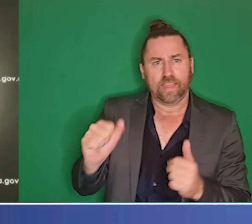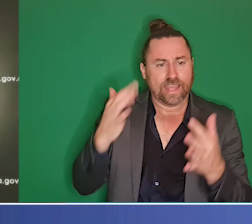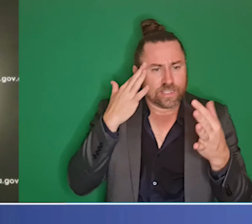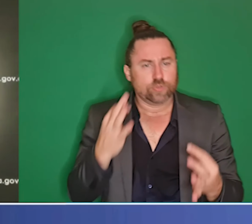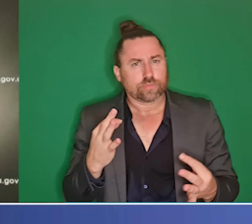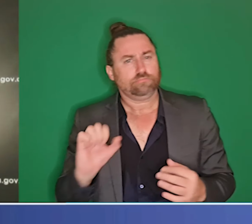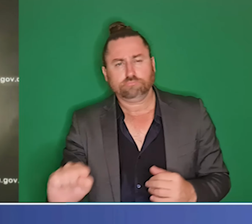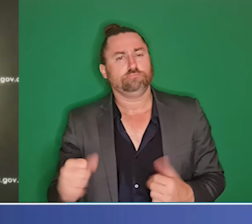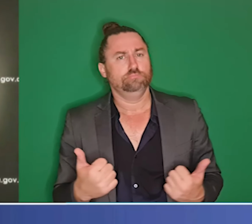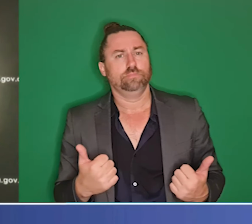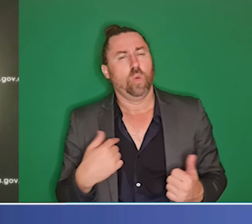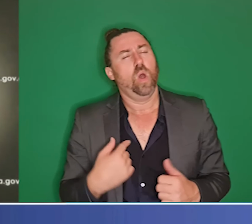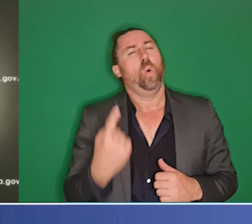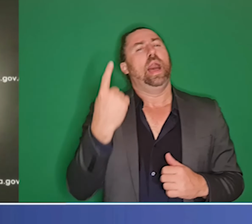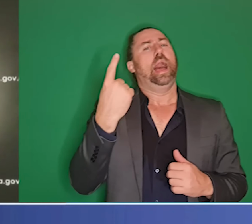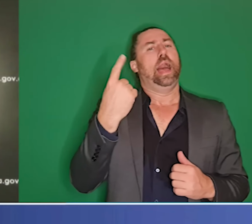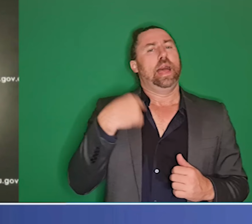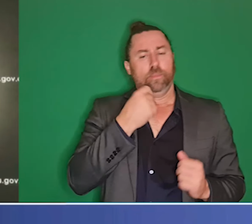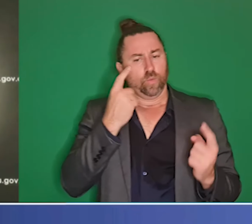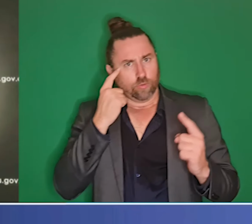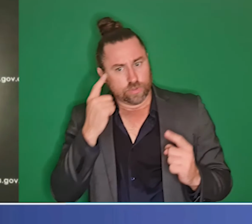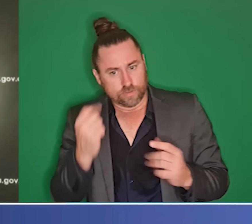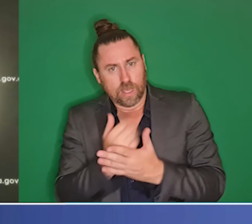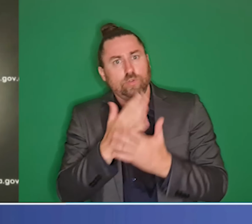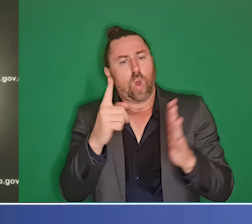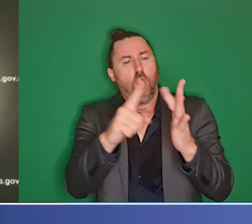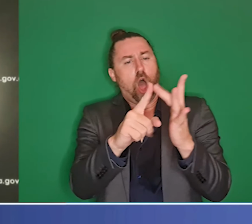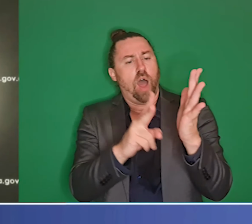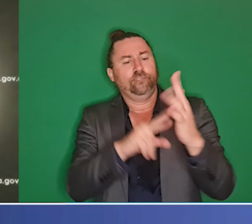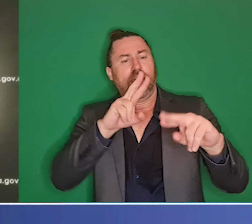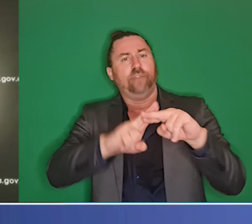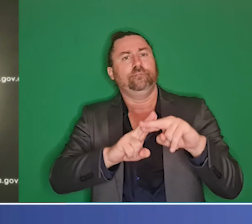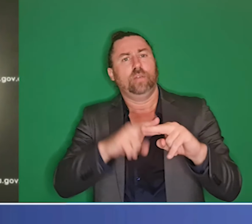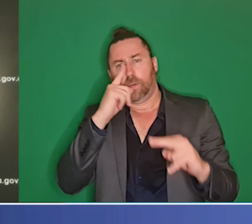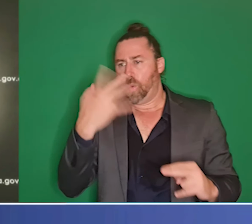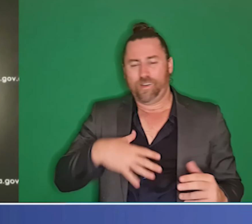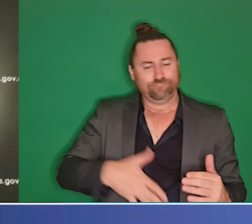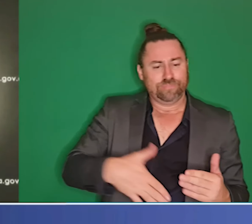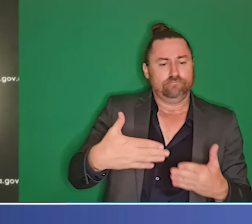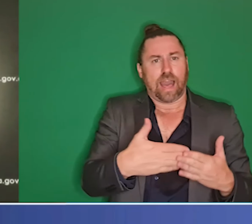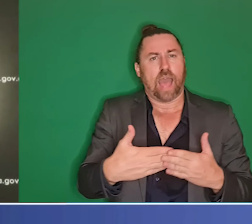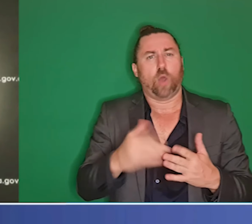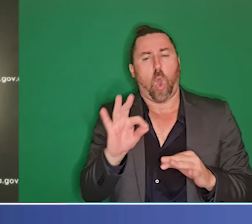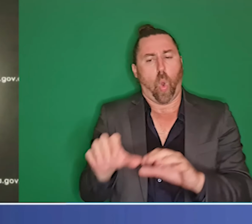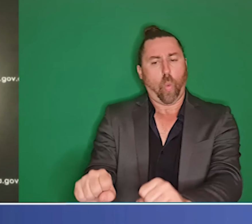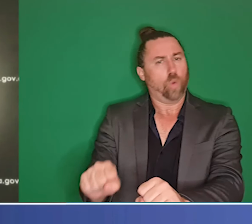Probably my one area of concern is to make sure that IVF is not stalled. I think that should be regarded as a critical service.